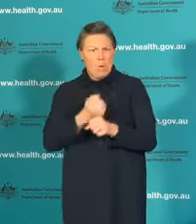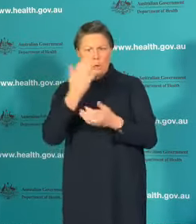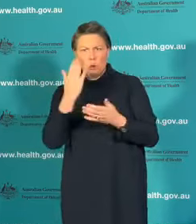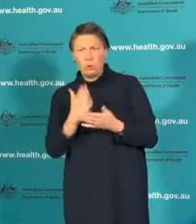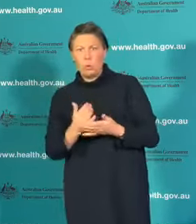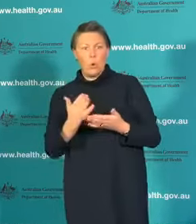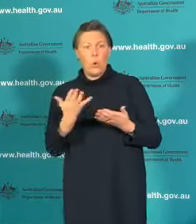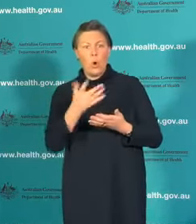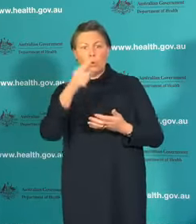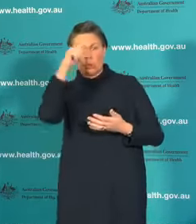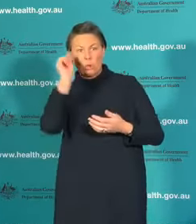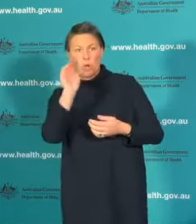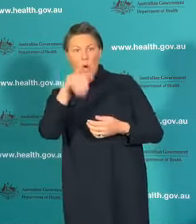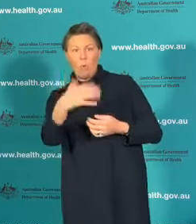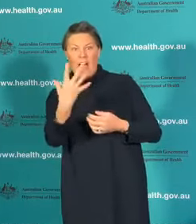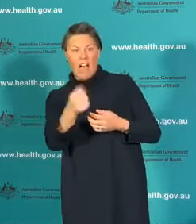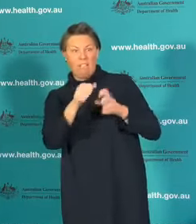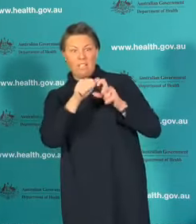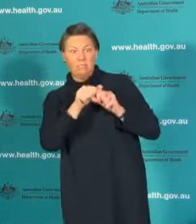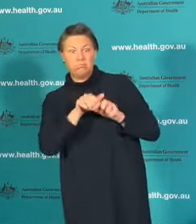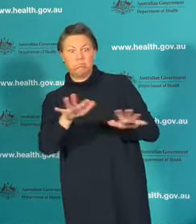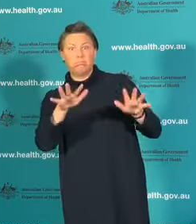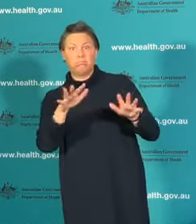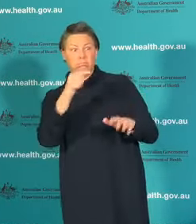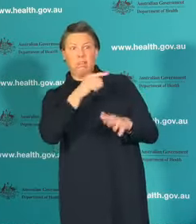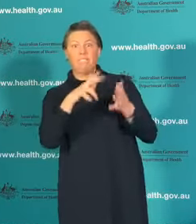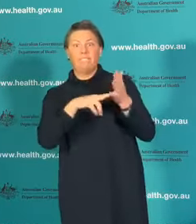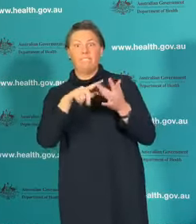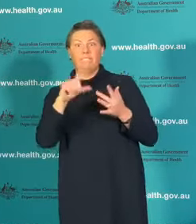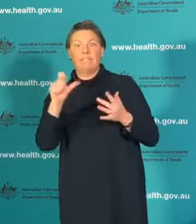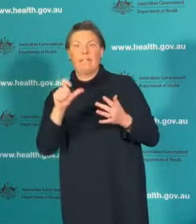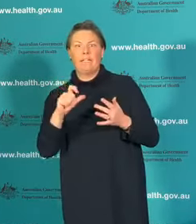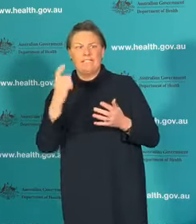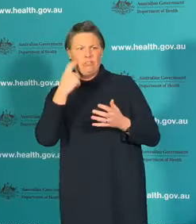care facilities in Victoria are being met and that